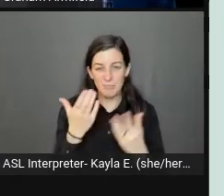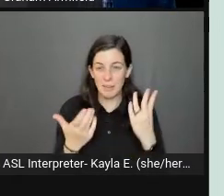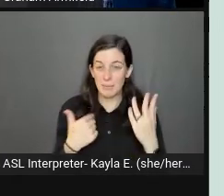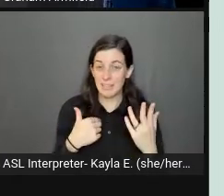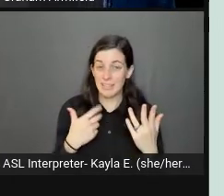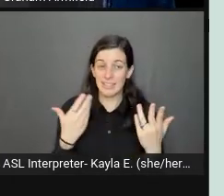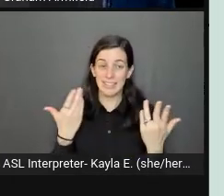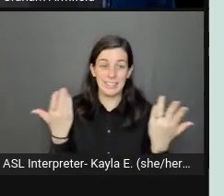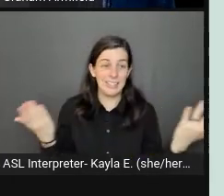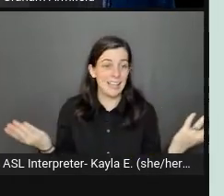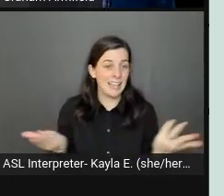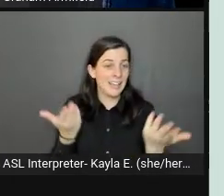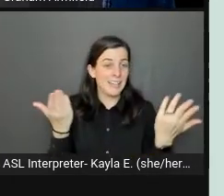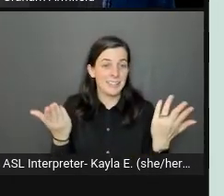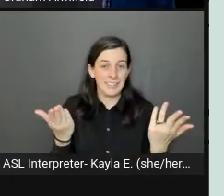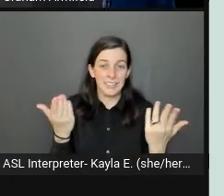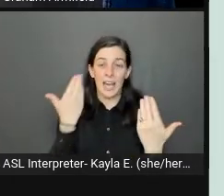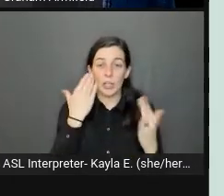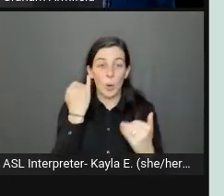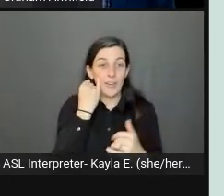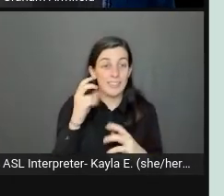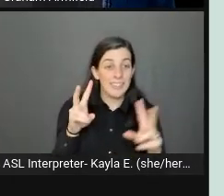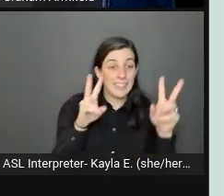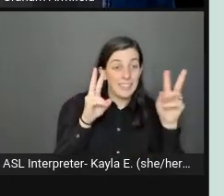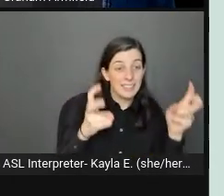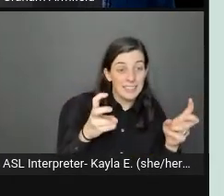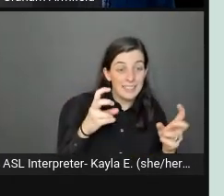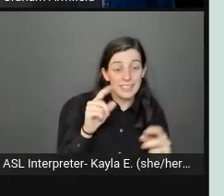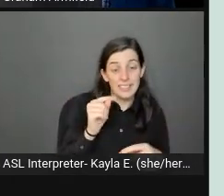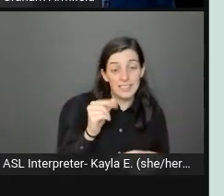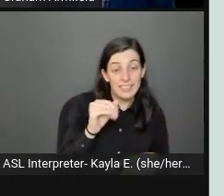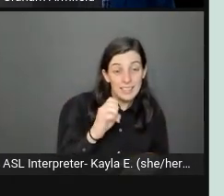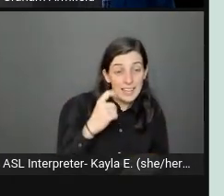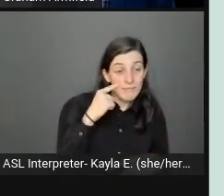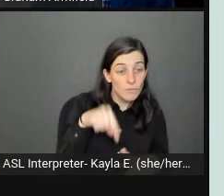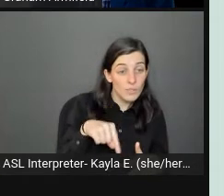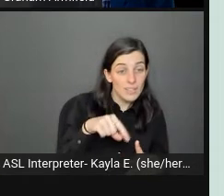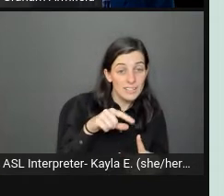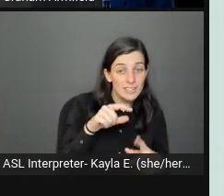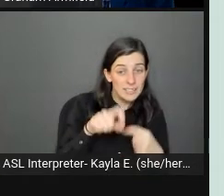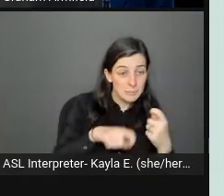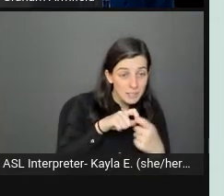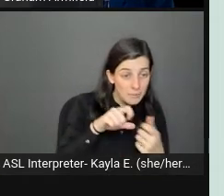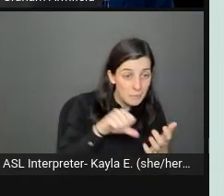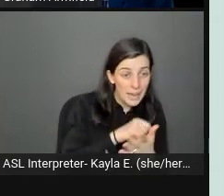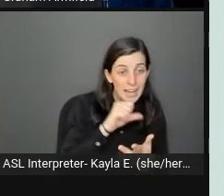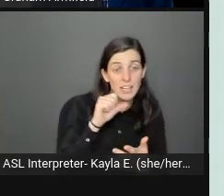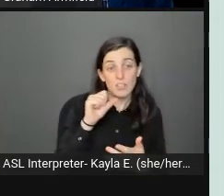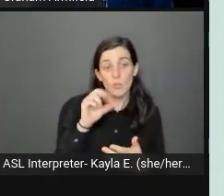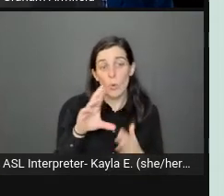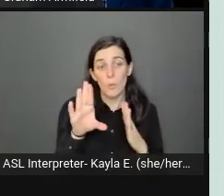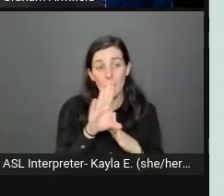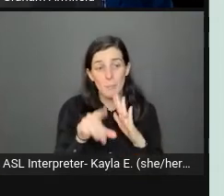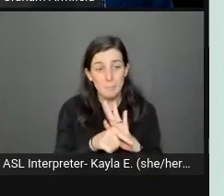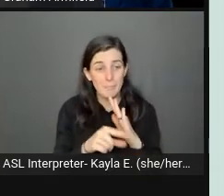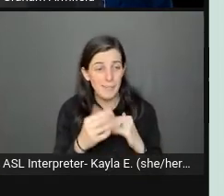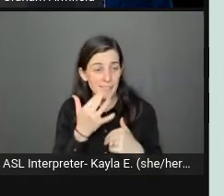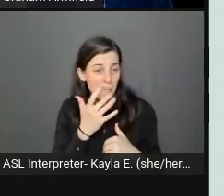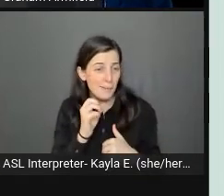When I tab these things they just disappear because the background color changes to the same as the font color.